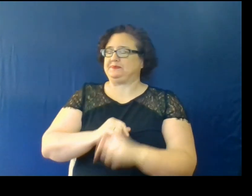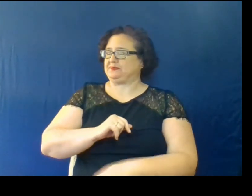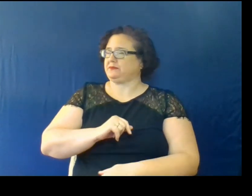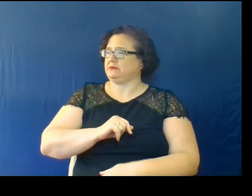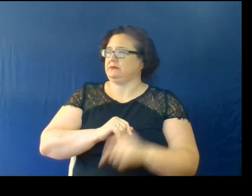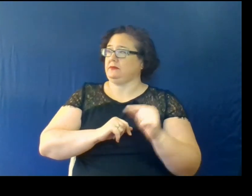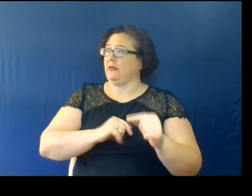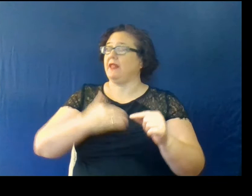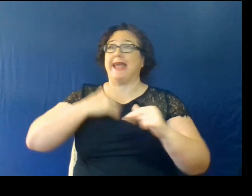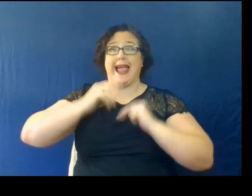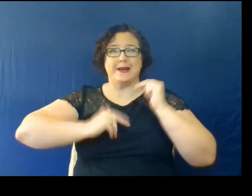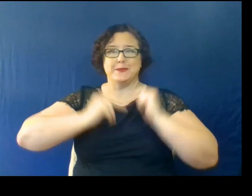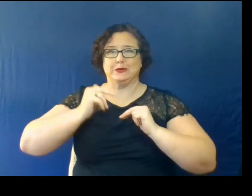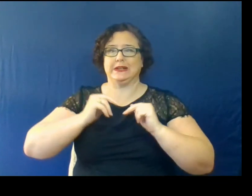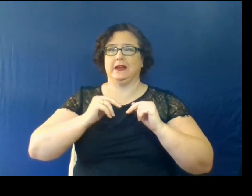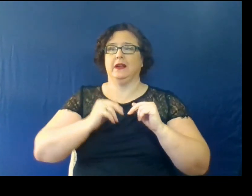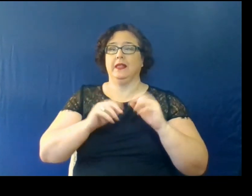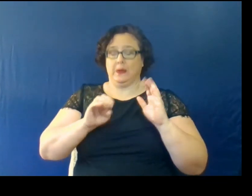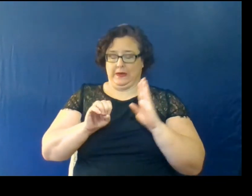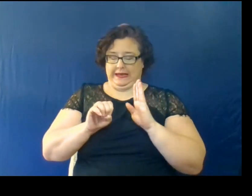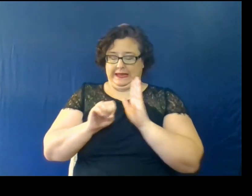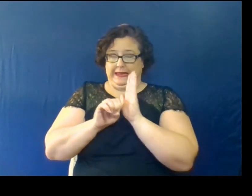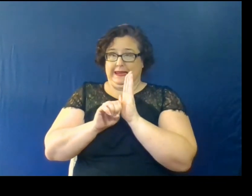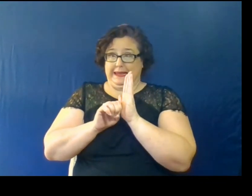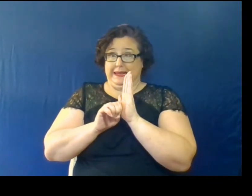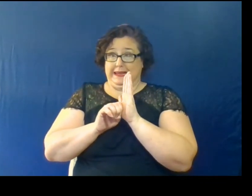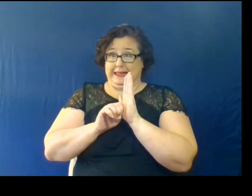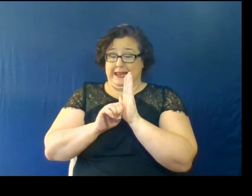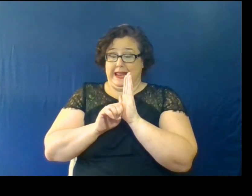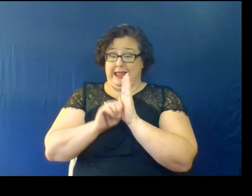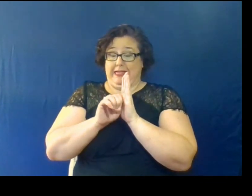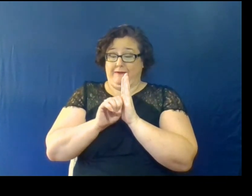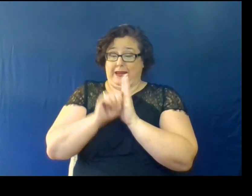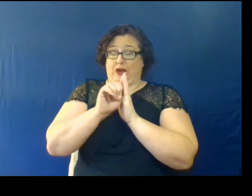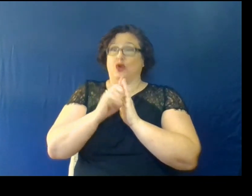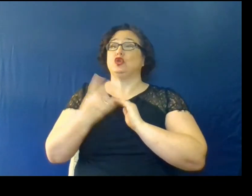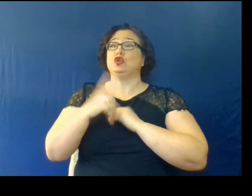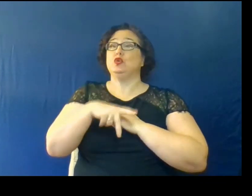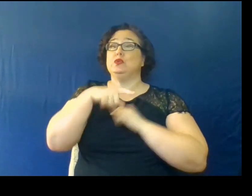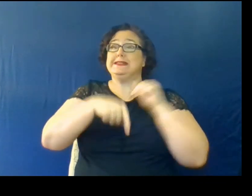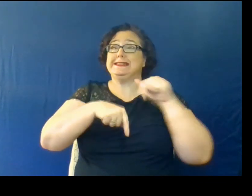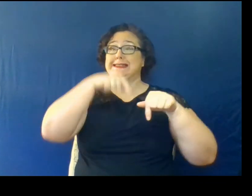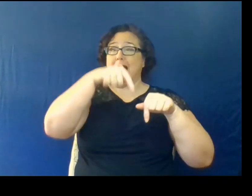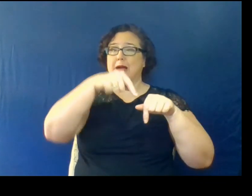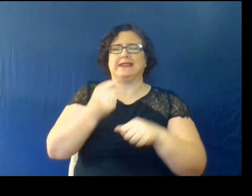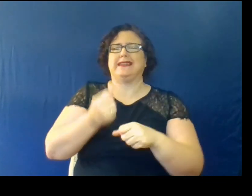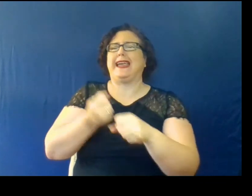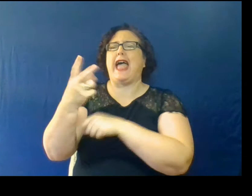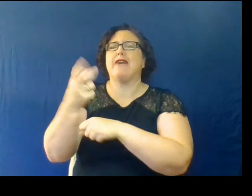up like two steps. And about every third election somebody would forget to get the key to that. So